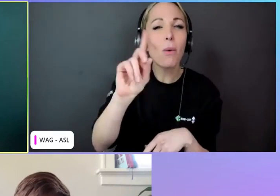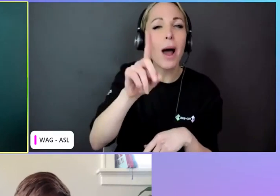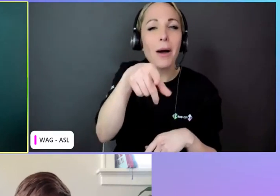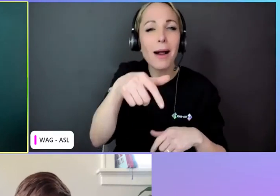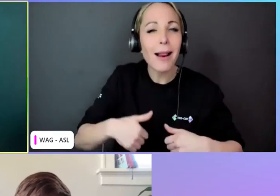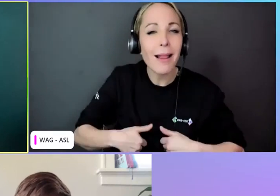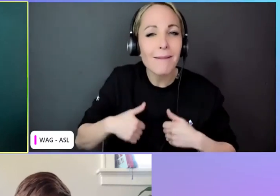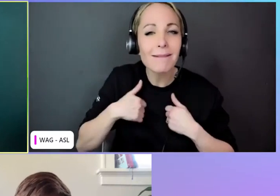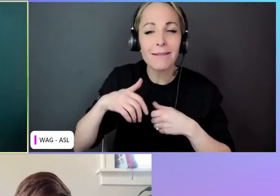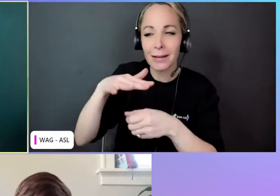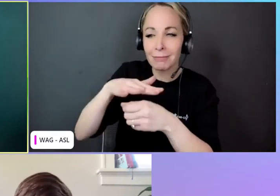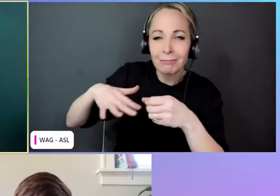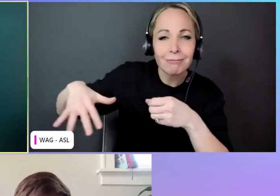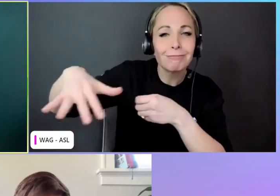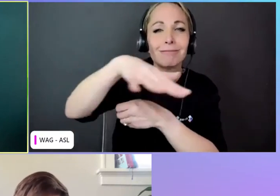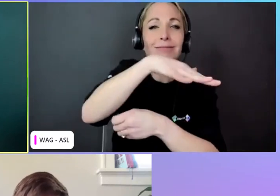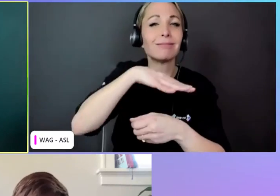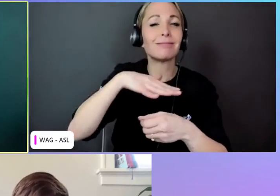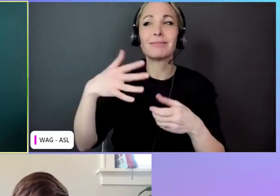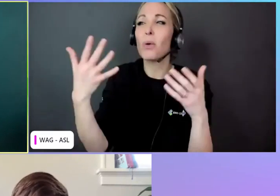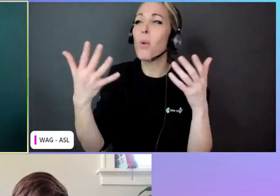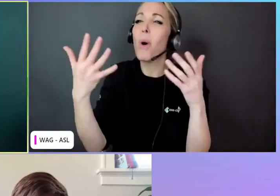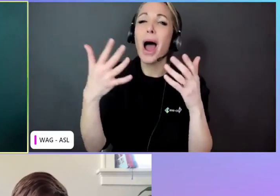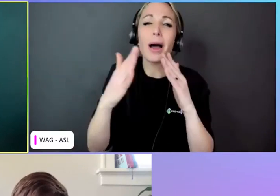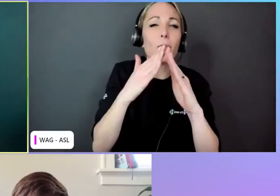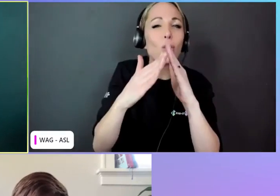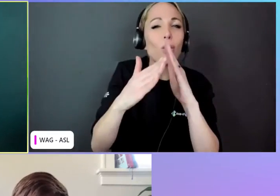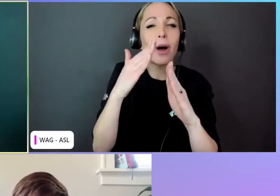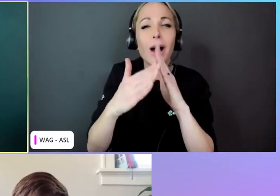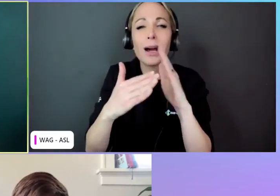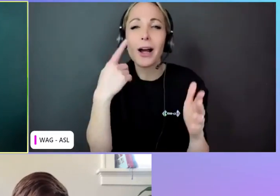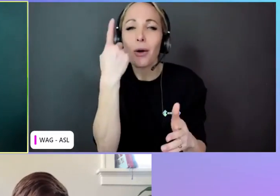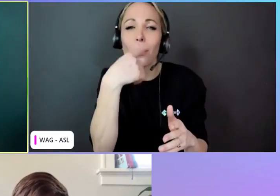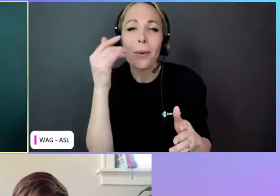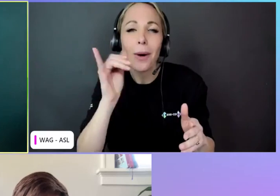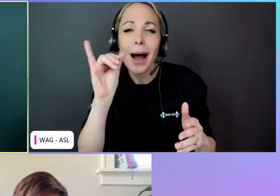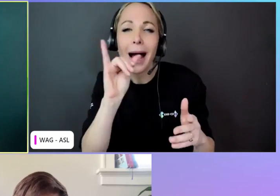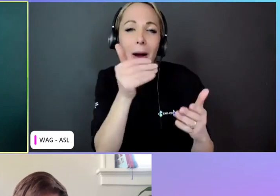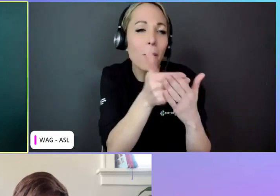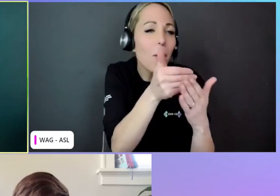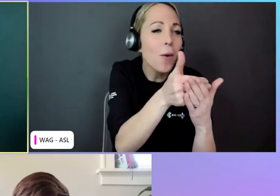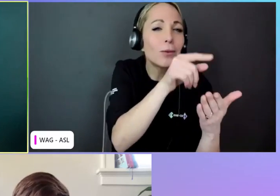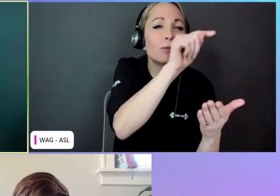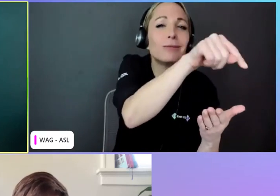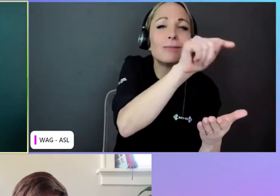[Alex Tait] In terms of where to go, it really depends on where you are geographically, what kind of services you